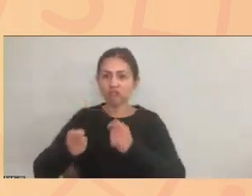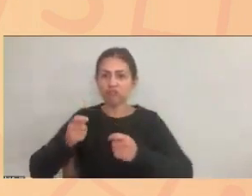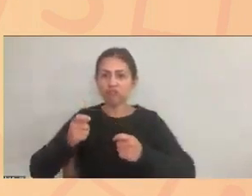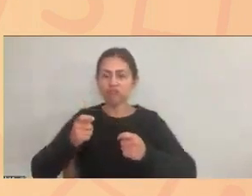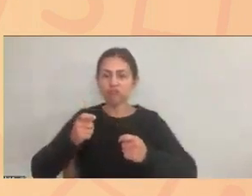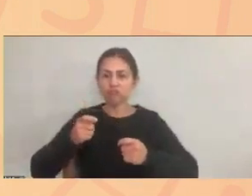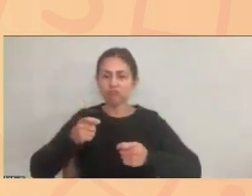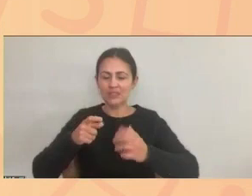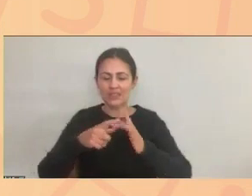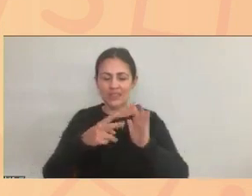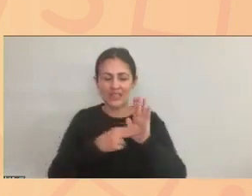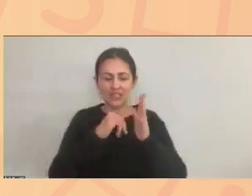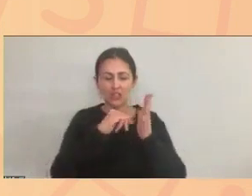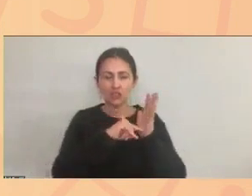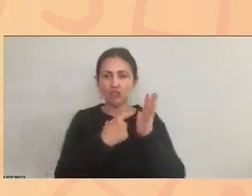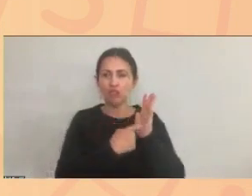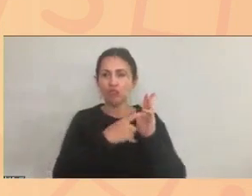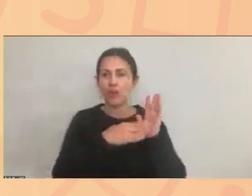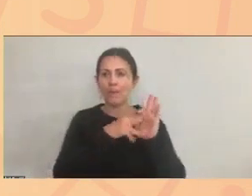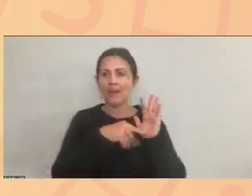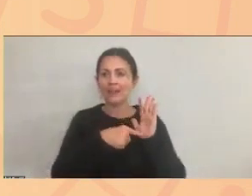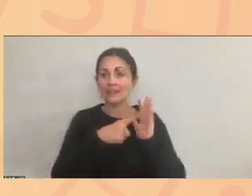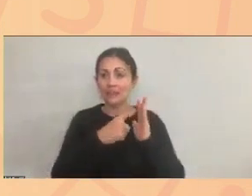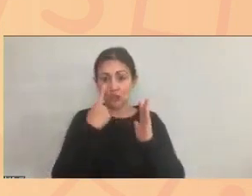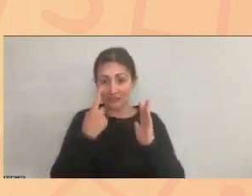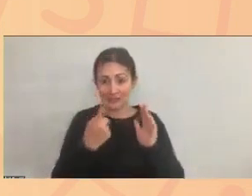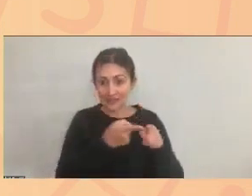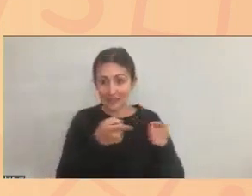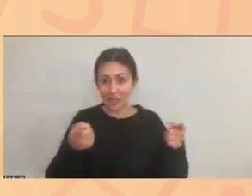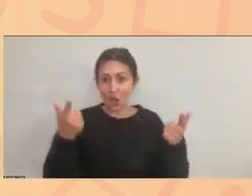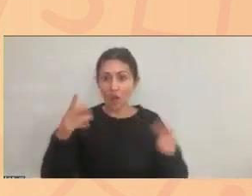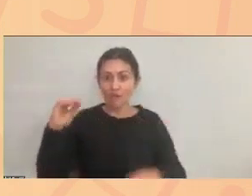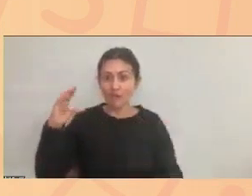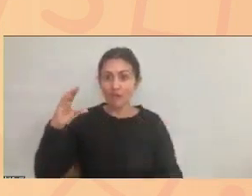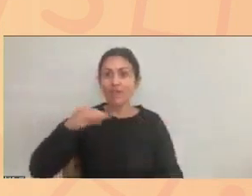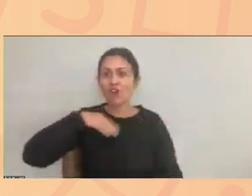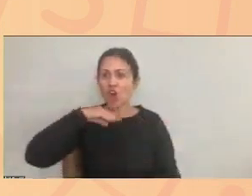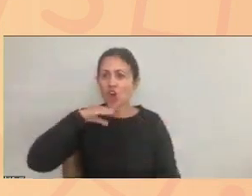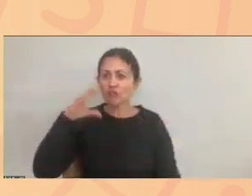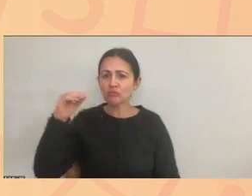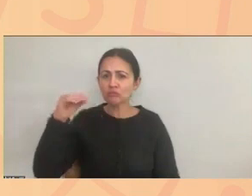So you can see some of these here. We've got a really huge collection of frogs. So all of our frogs songs and stories now can be